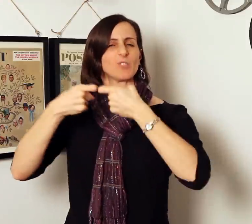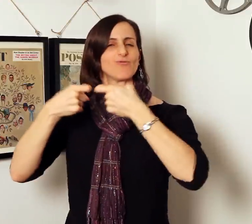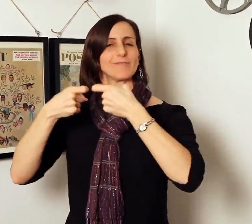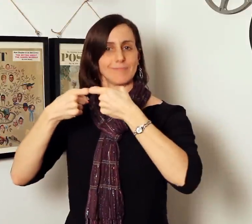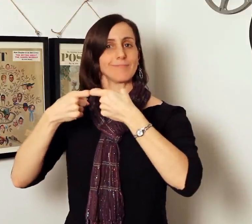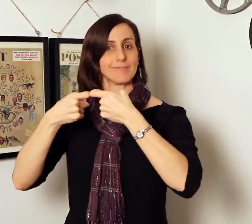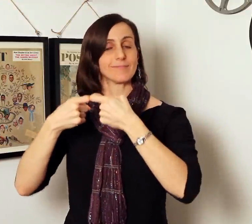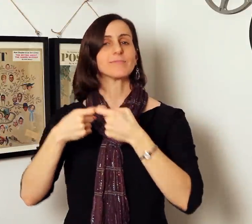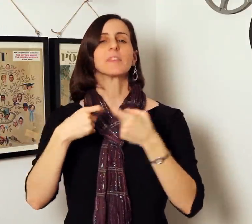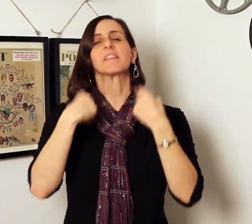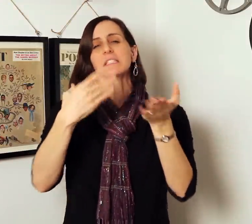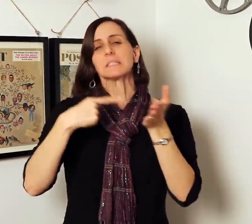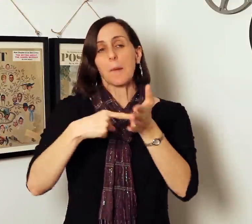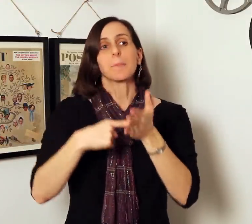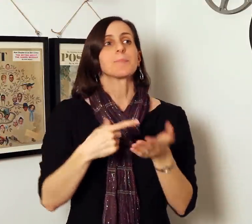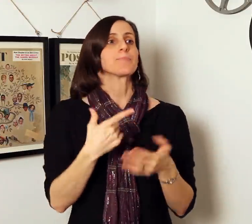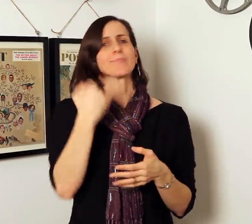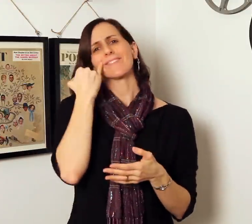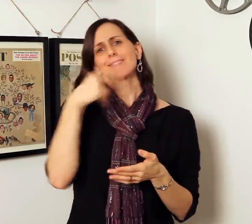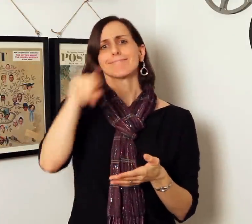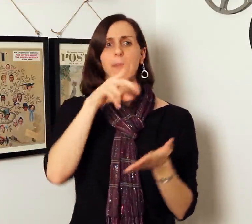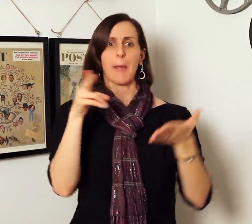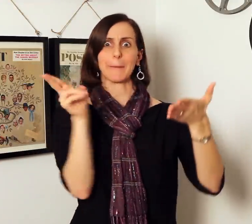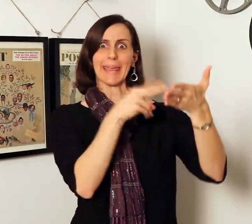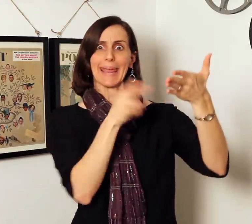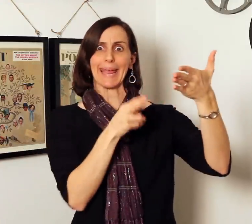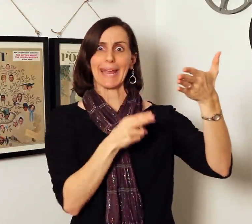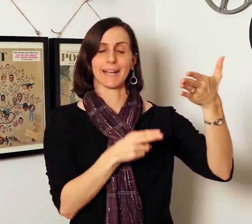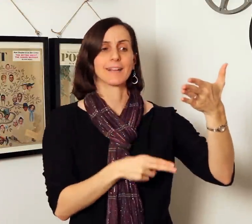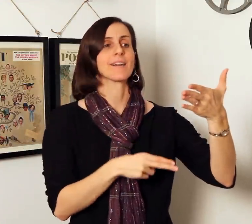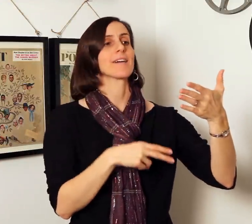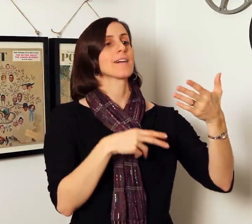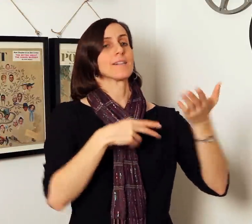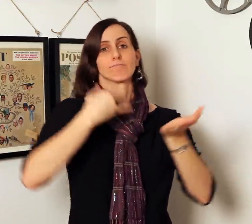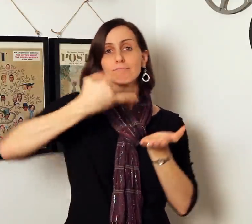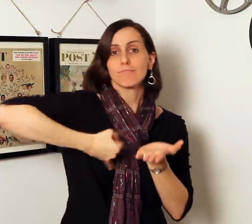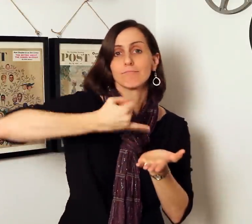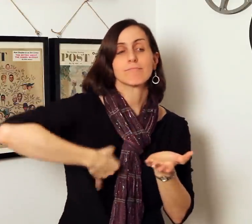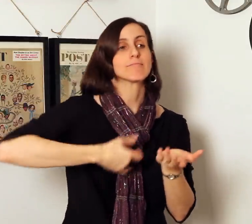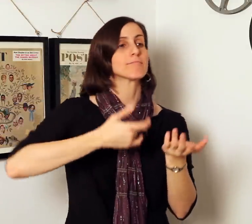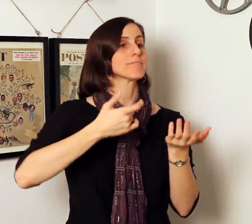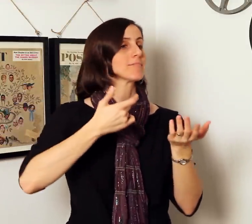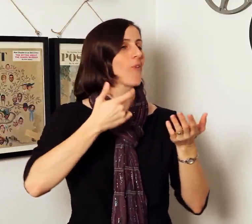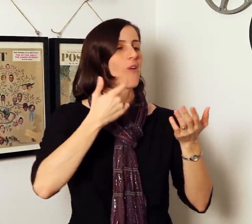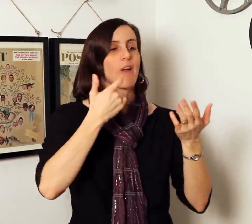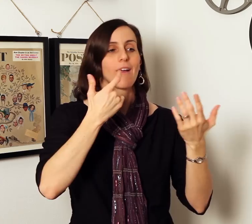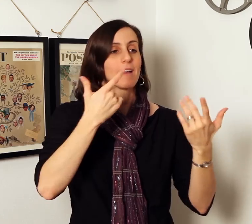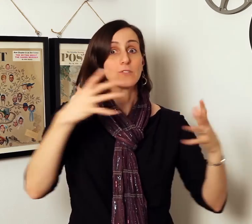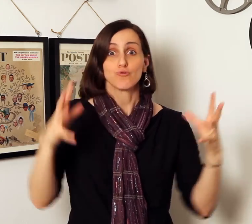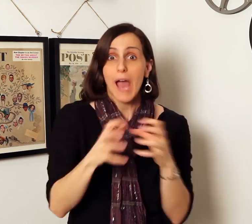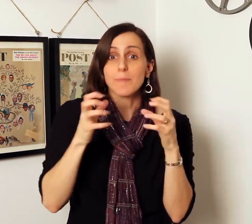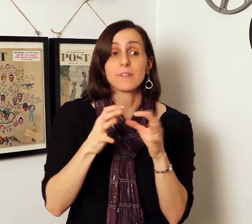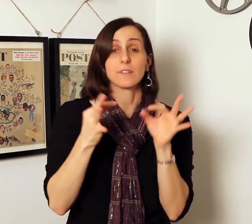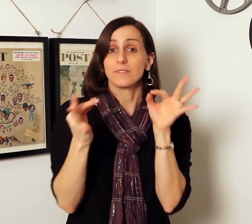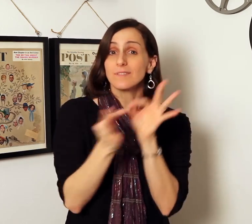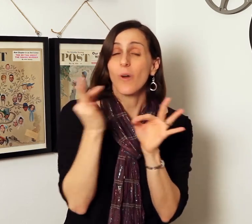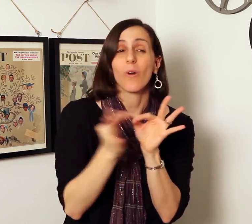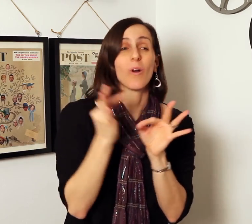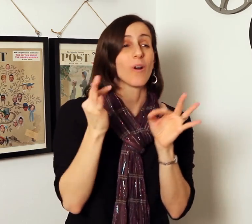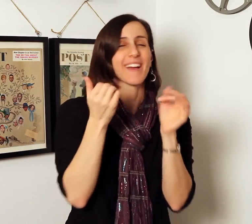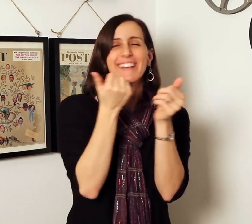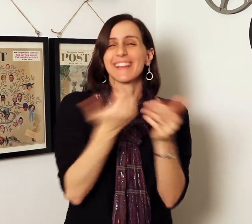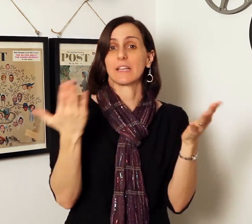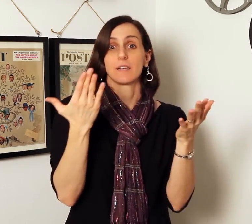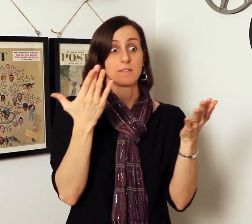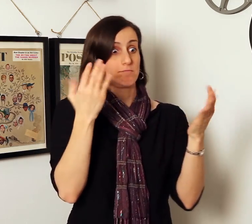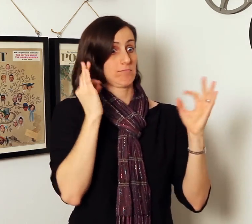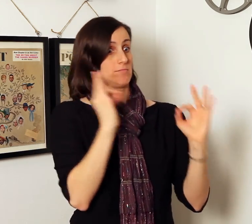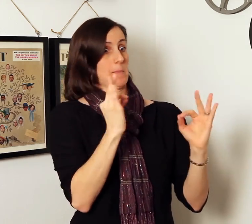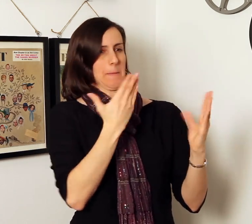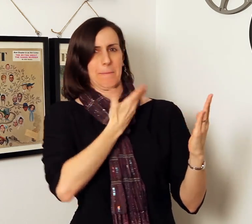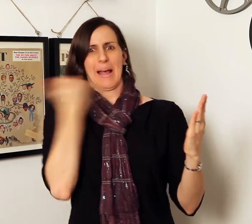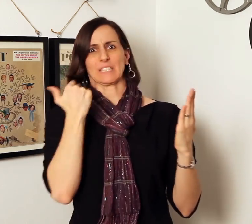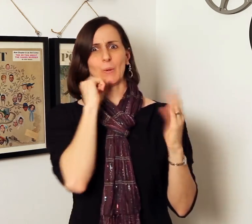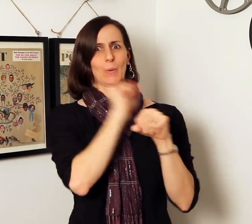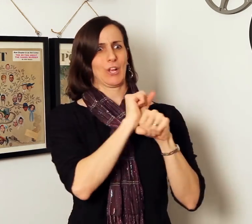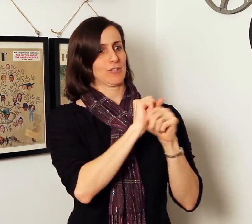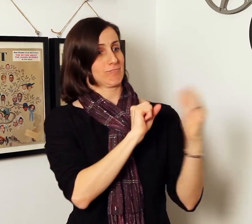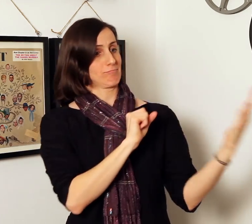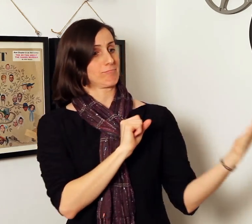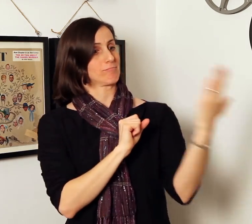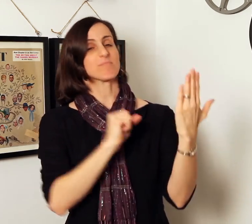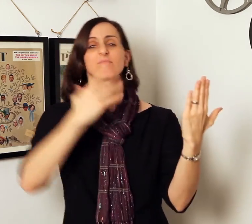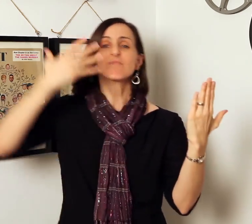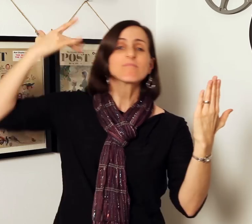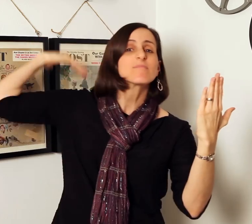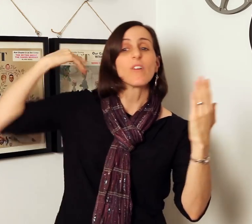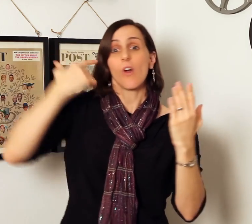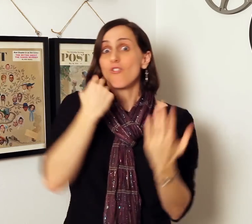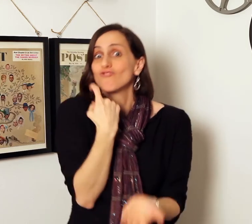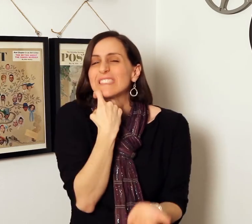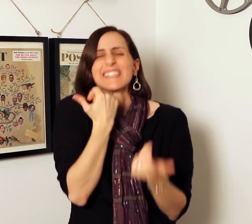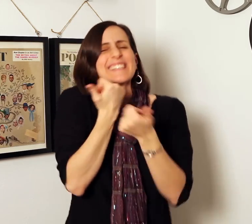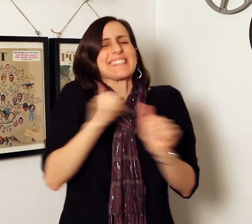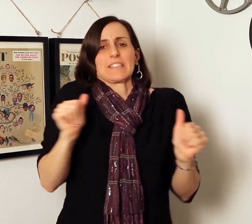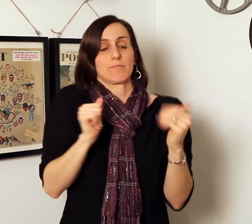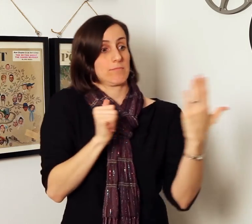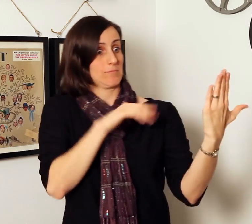For example, painting, drawing, ceramics, sewing, anything can be used in even if you made it in the past.